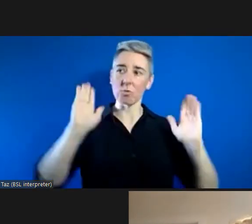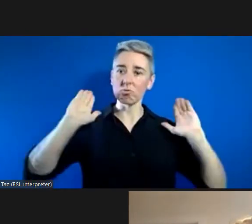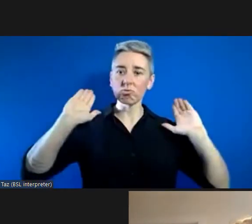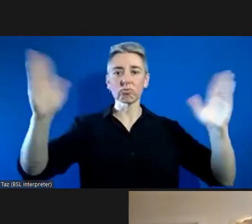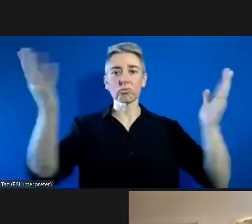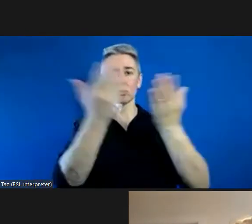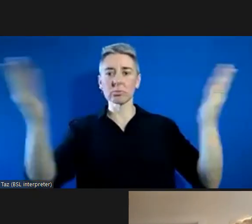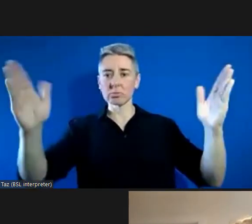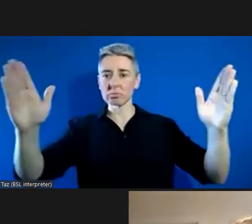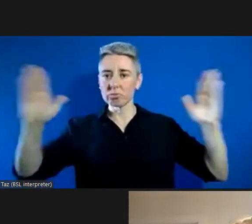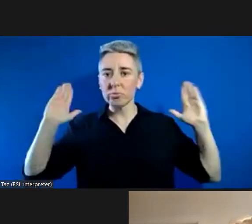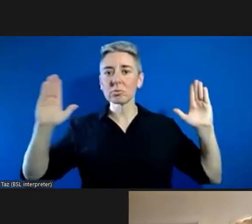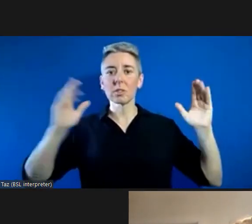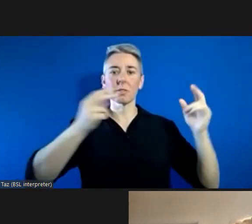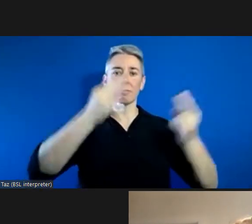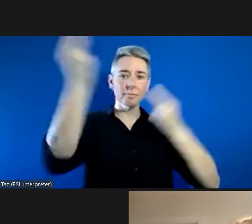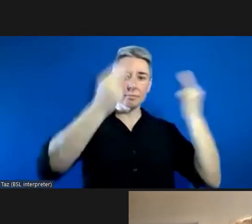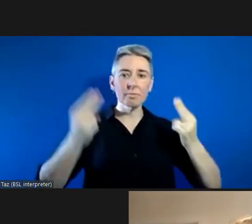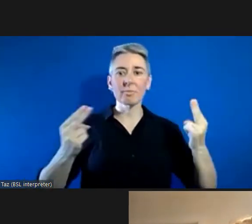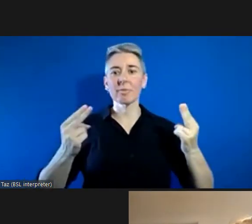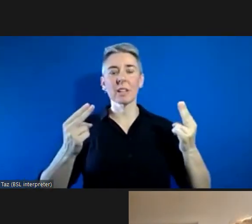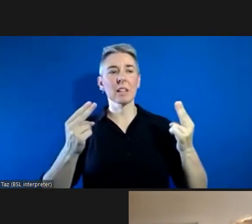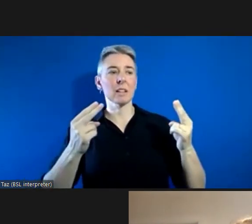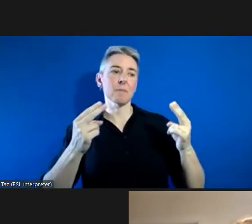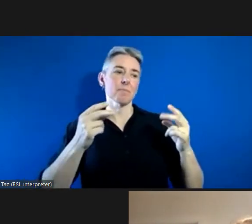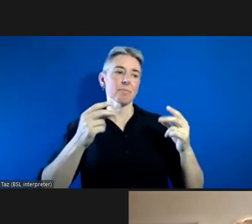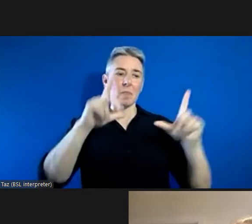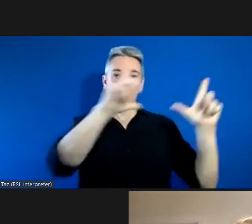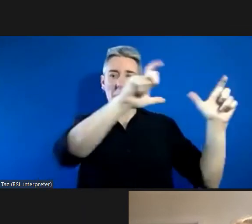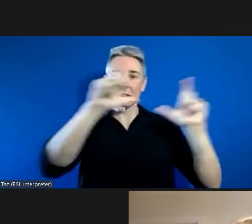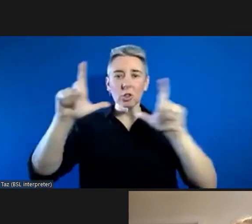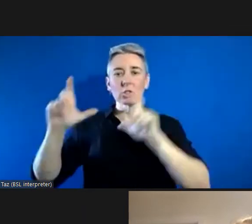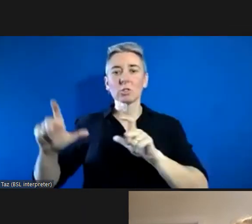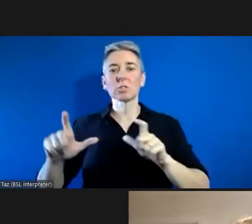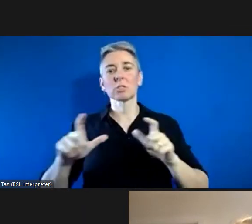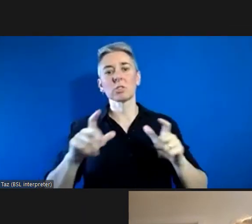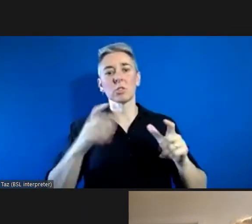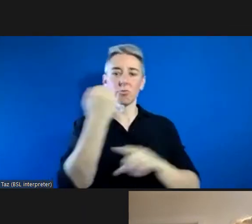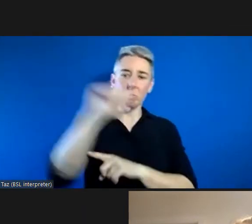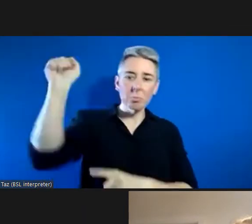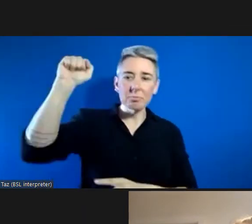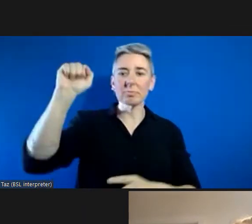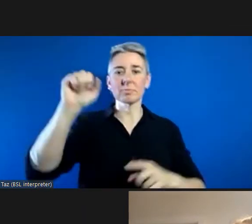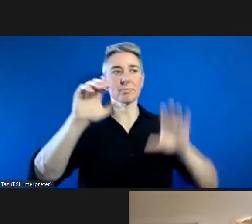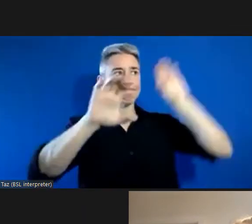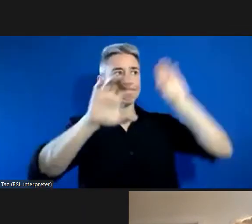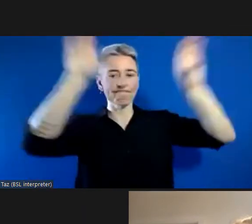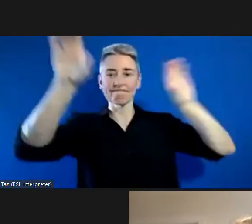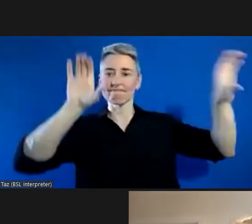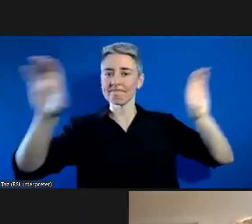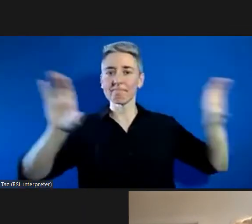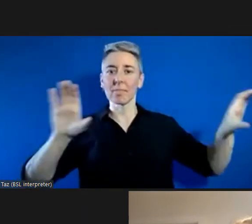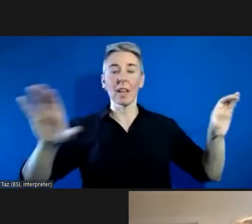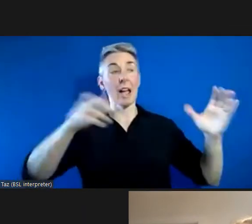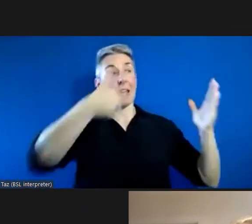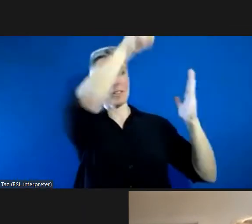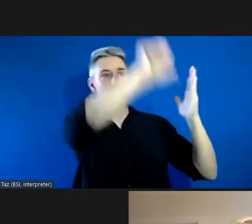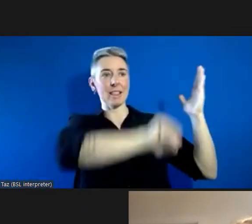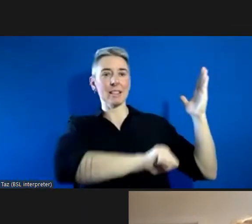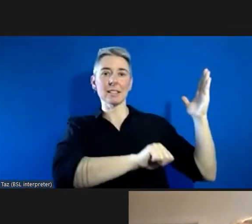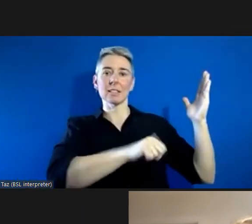iconography, pictures of Che Guevara and Trotsky, and on the list on the wall advertised Fair Trade